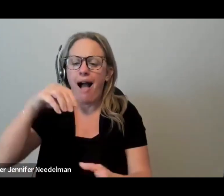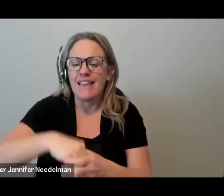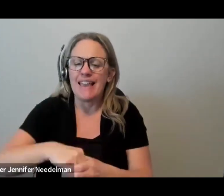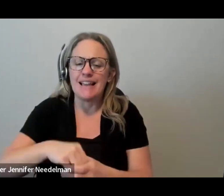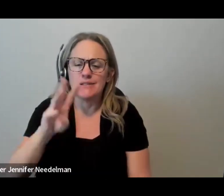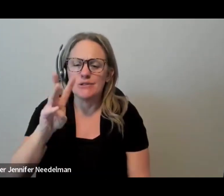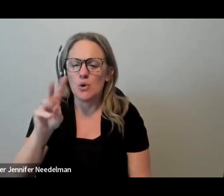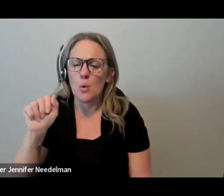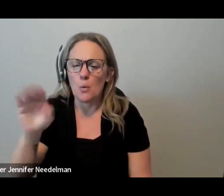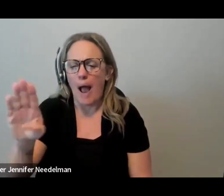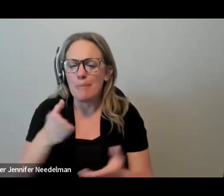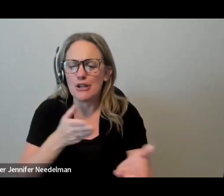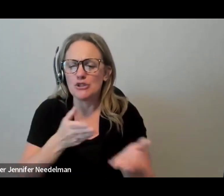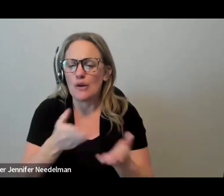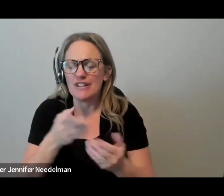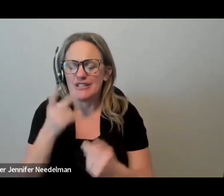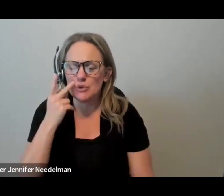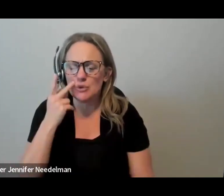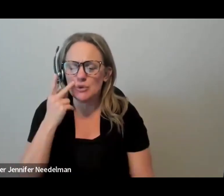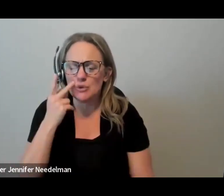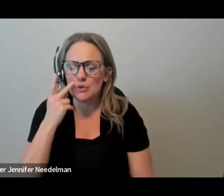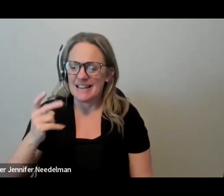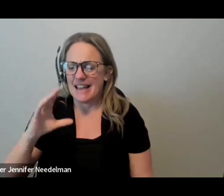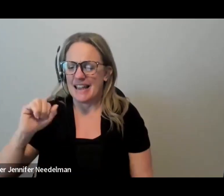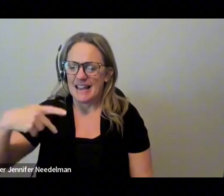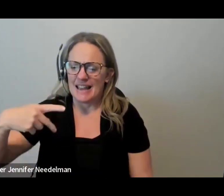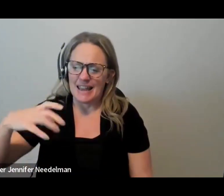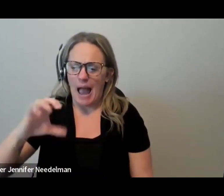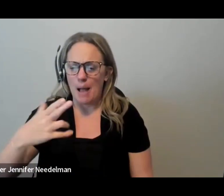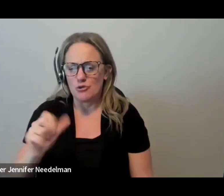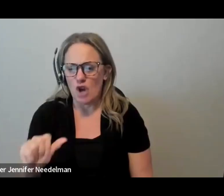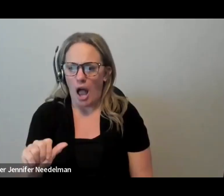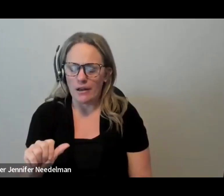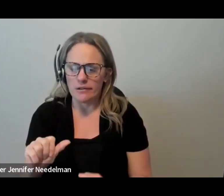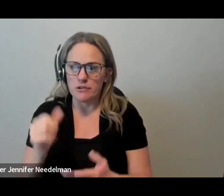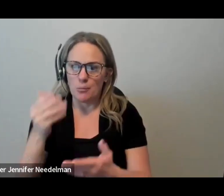of some sort, you have to complete these exercises to prove you're a human.